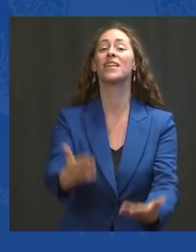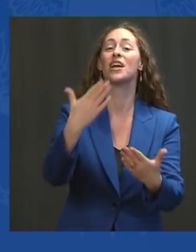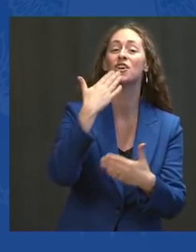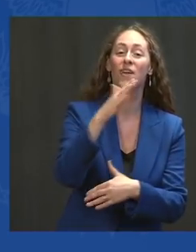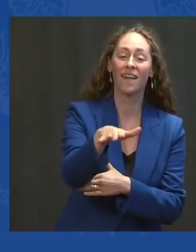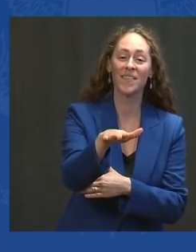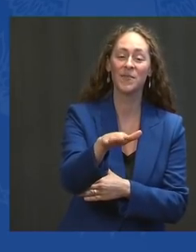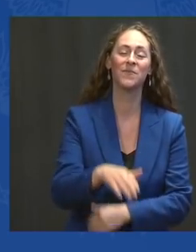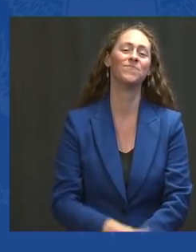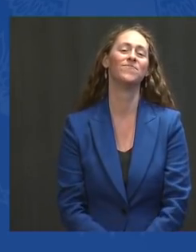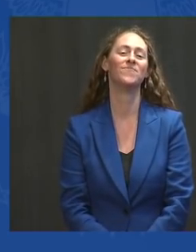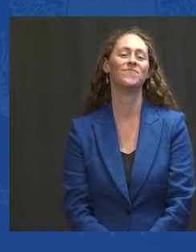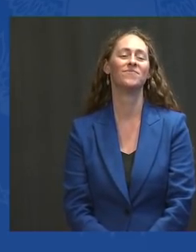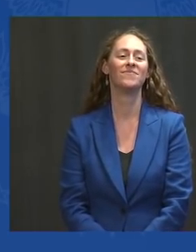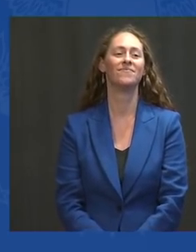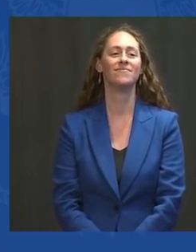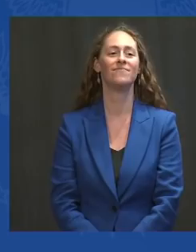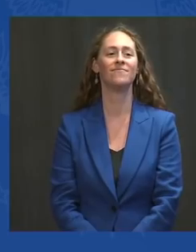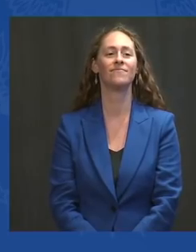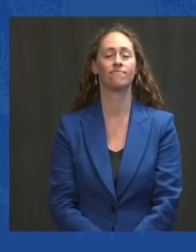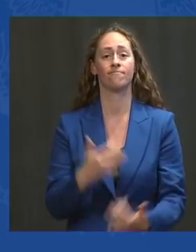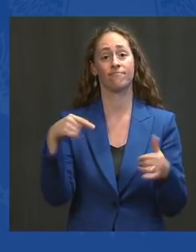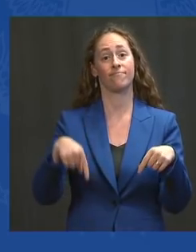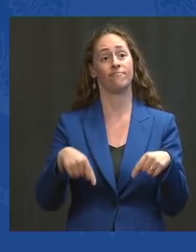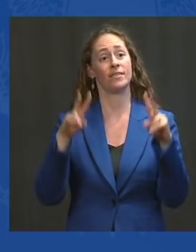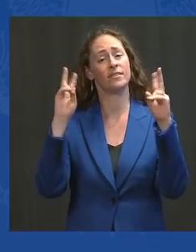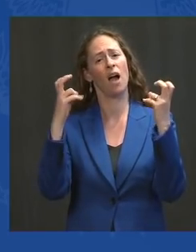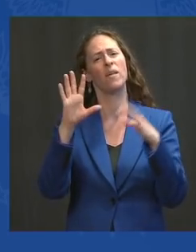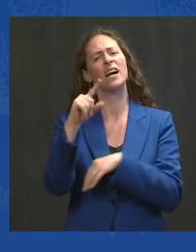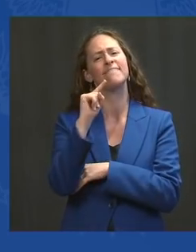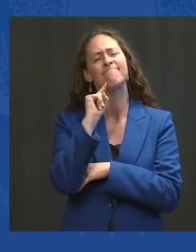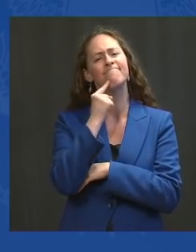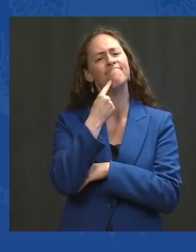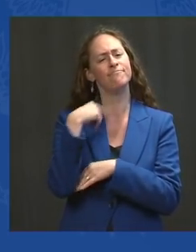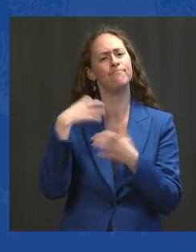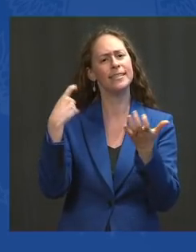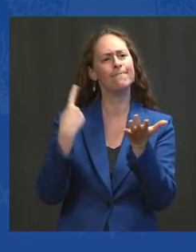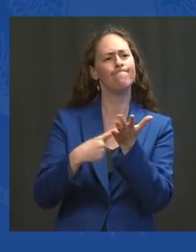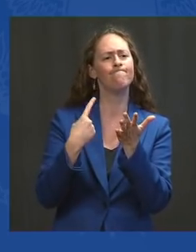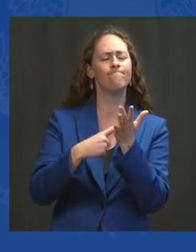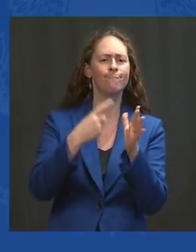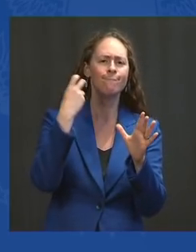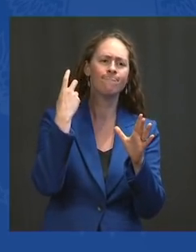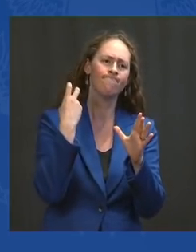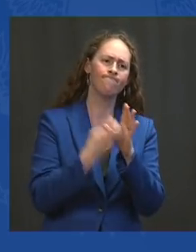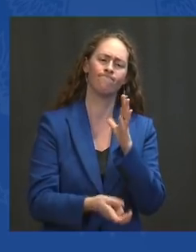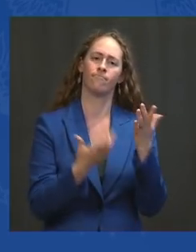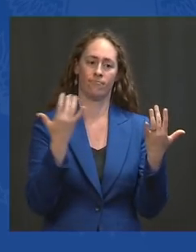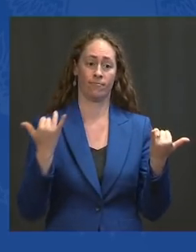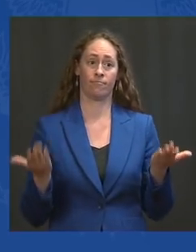There's a serious subject I'd like to talk about today. I'm here in Philadelphia at the National Constitution Center --